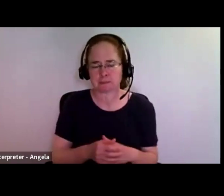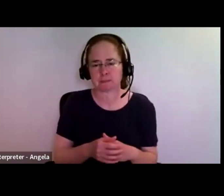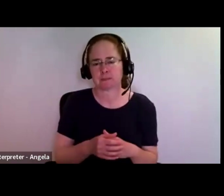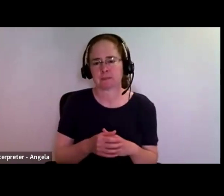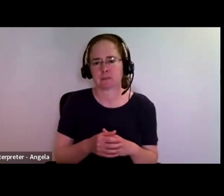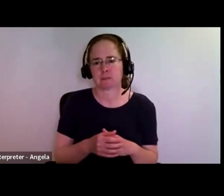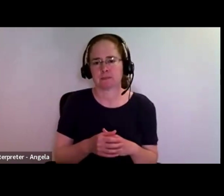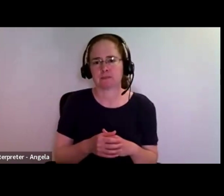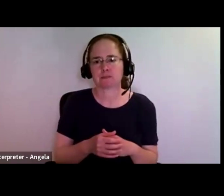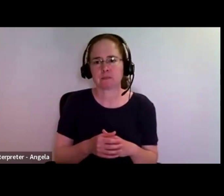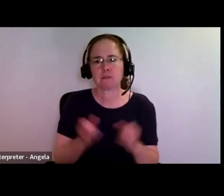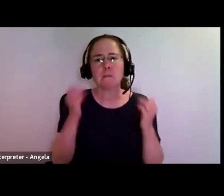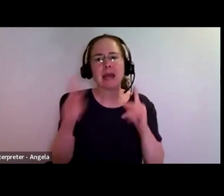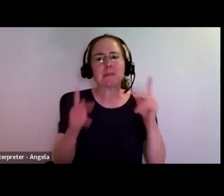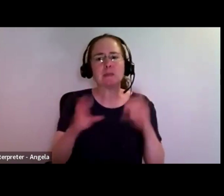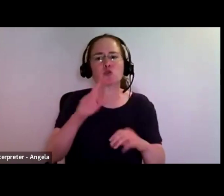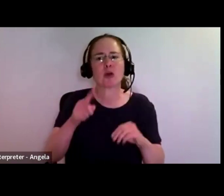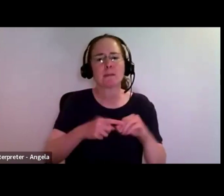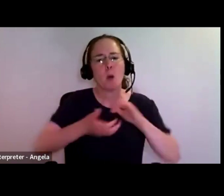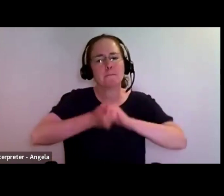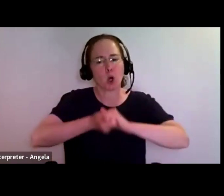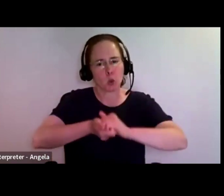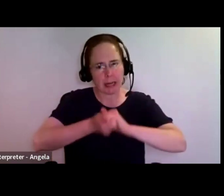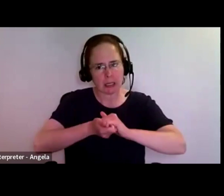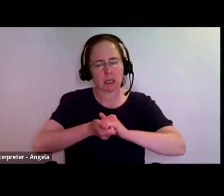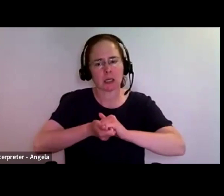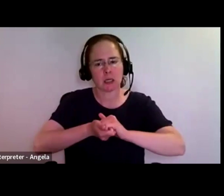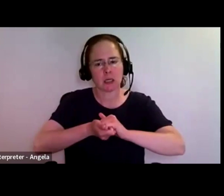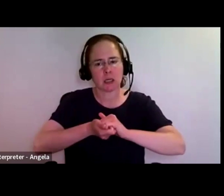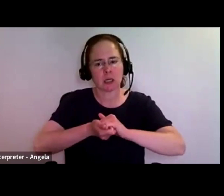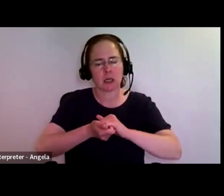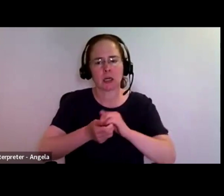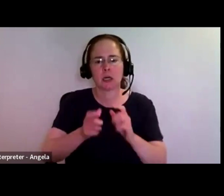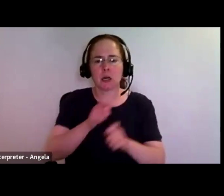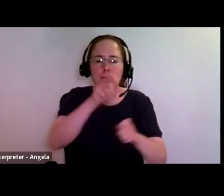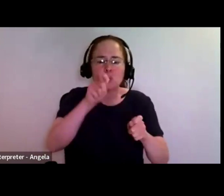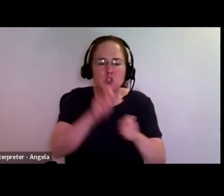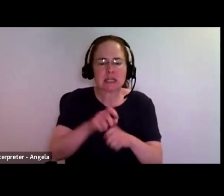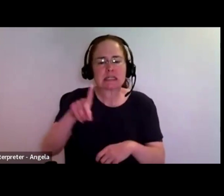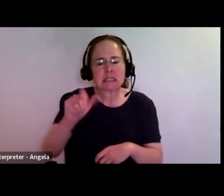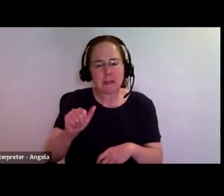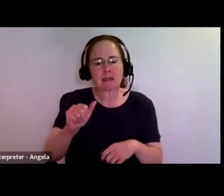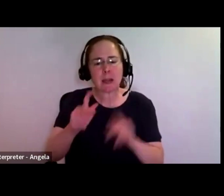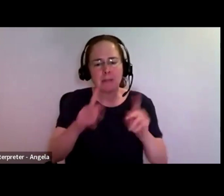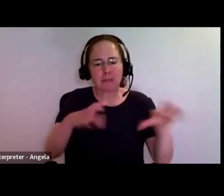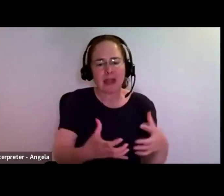a number of people were talking about partnering, partnering particular disability populations, and then how people